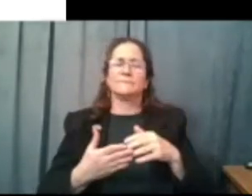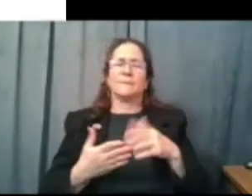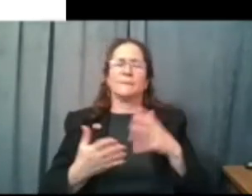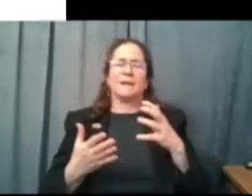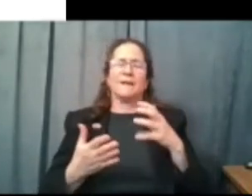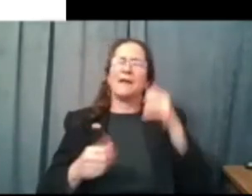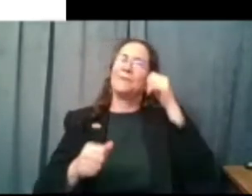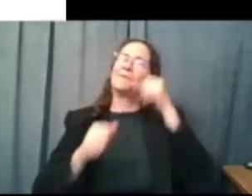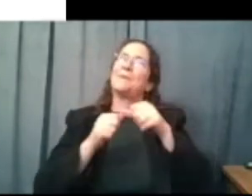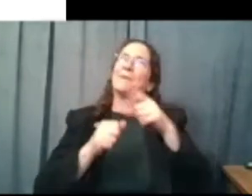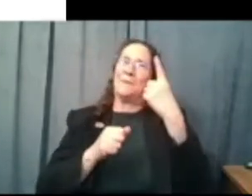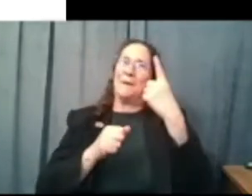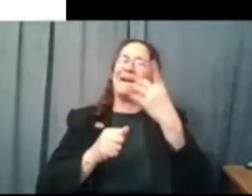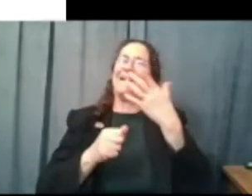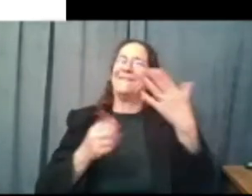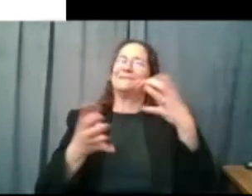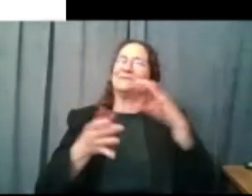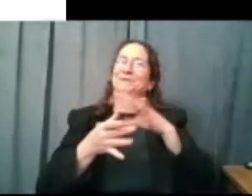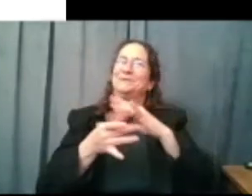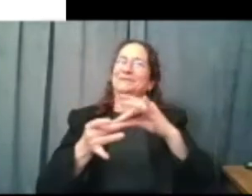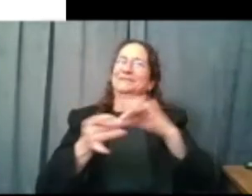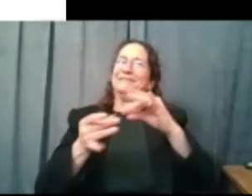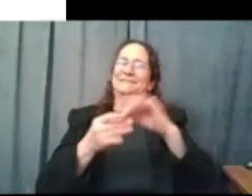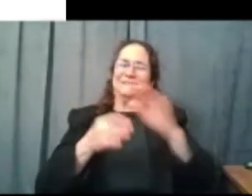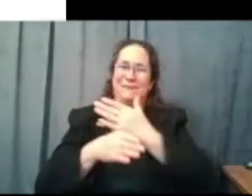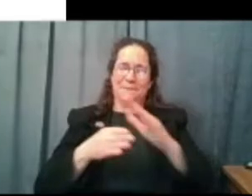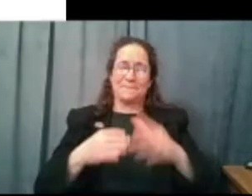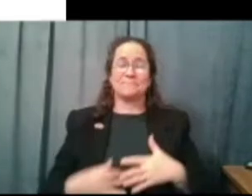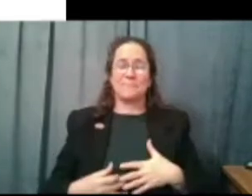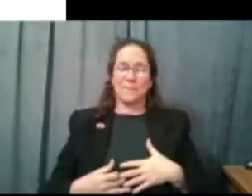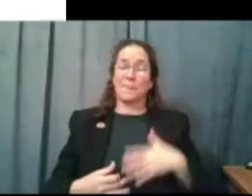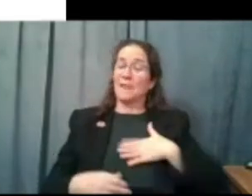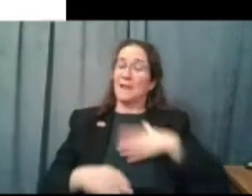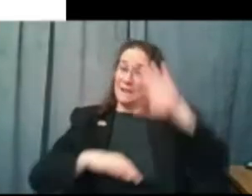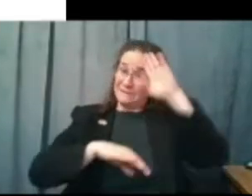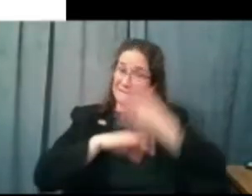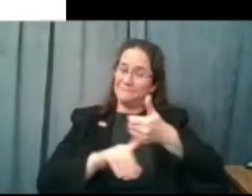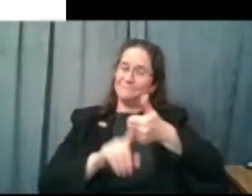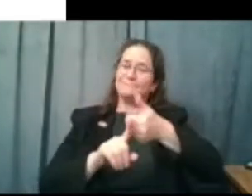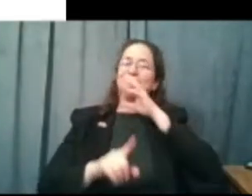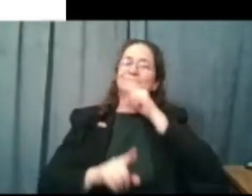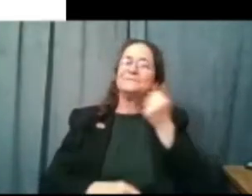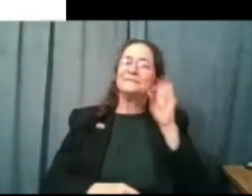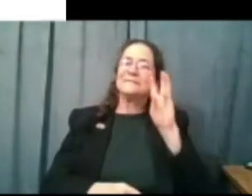and that was my son, 16 and he bought a Mustang, 2006 Mustang.